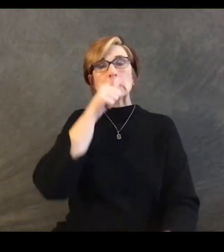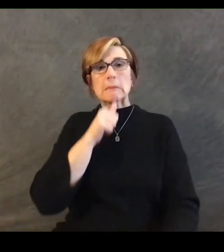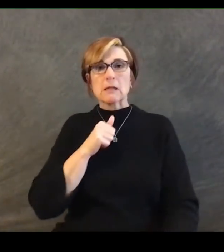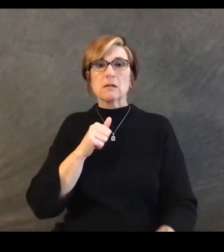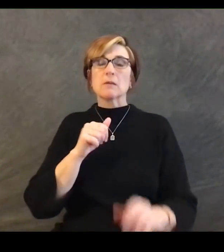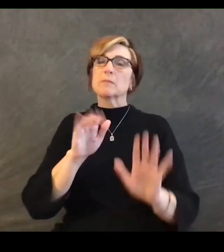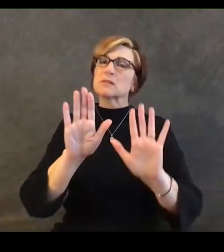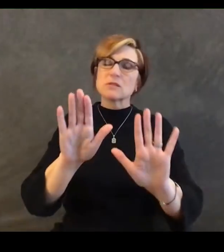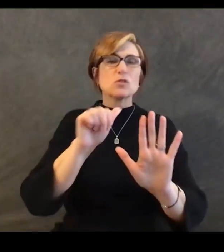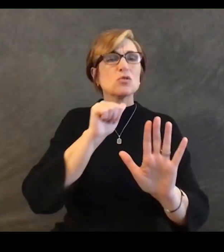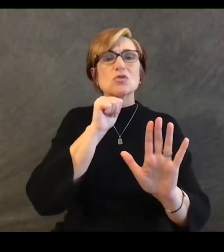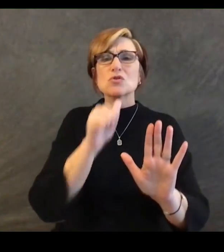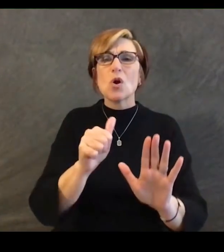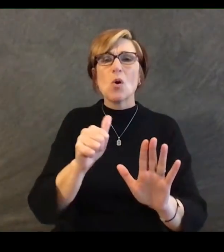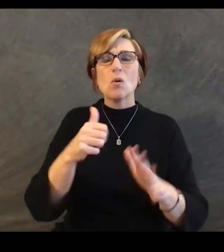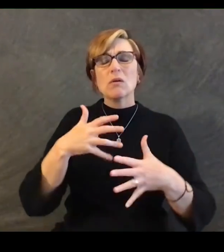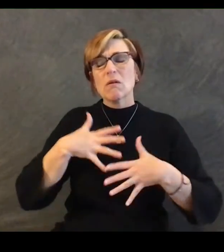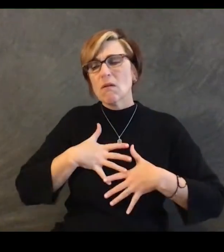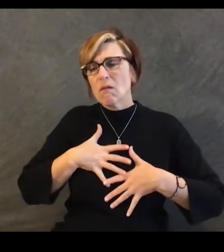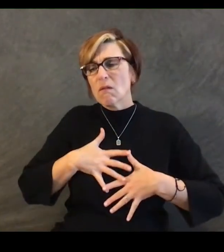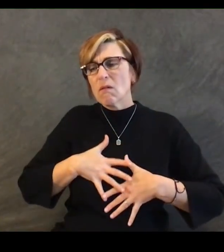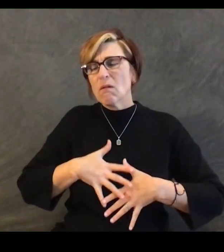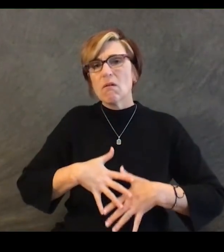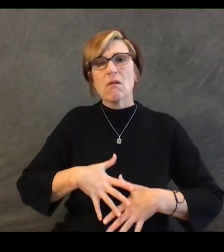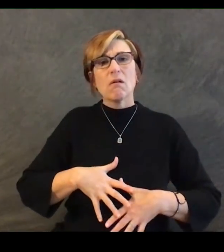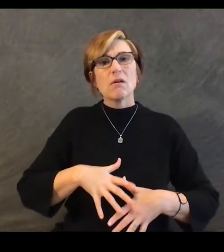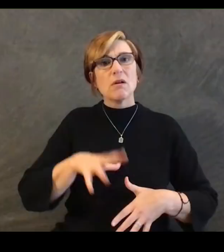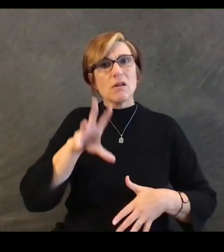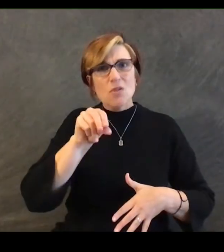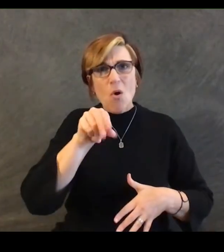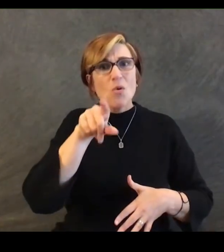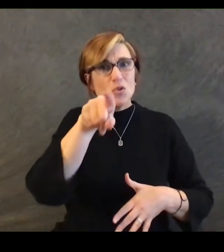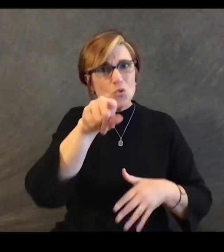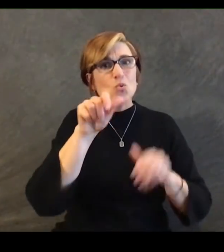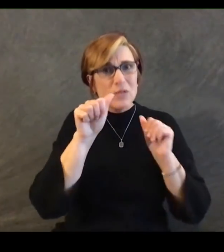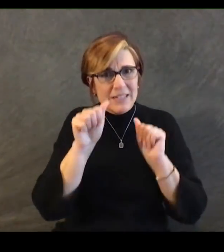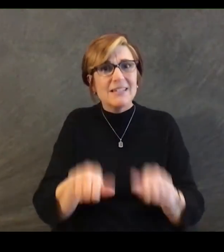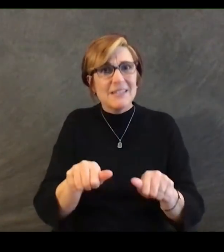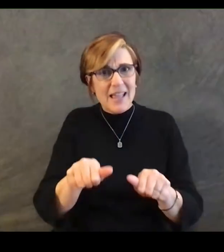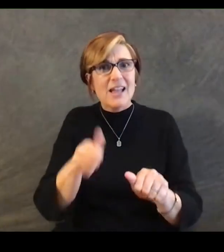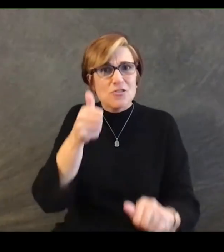can do to protect your health the health of your family what you can do to ensure